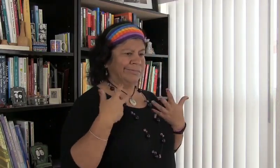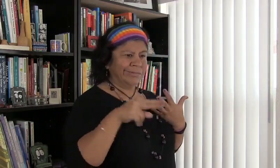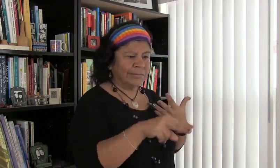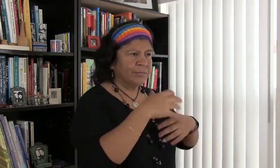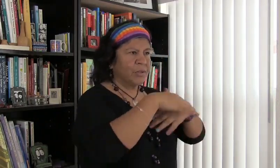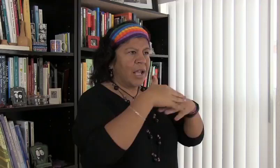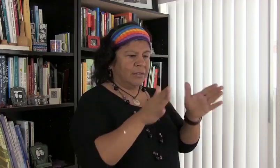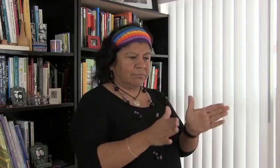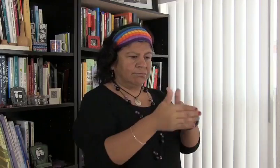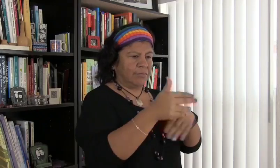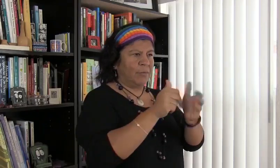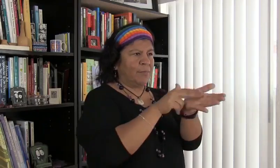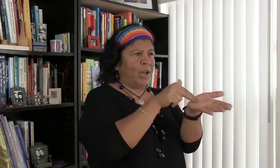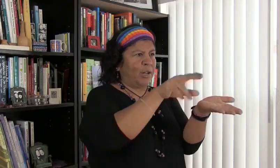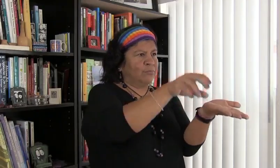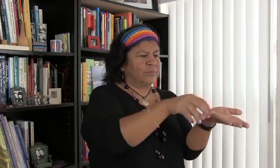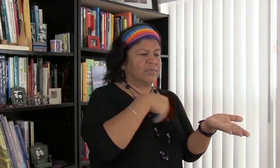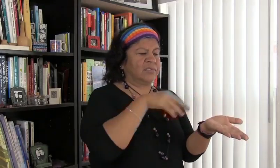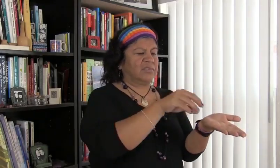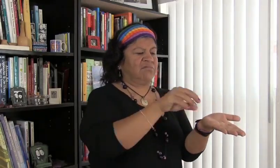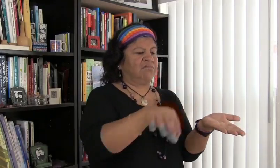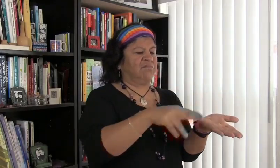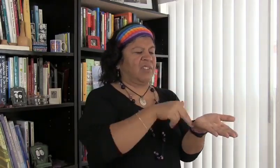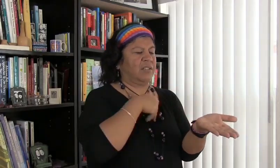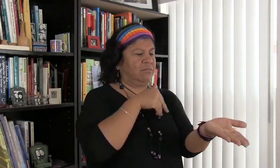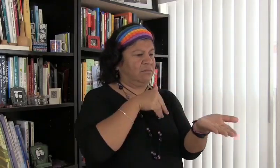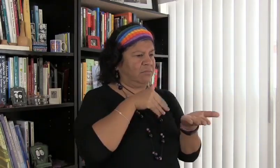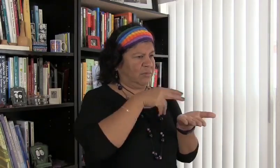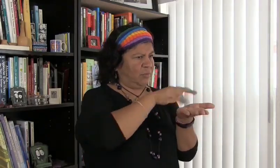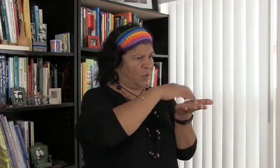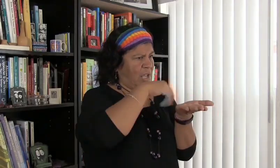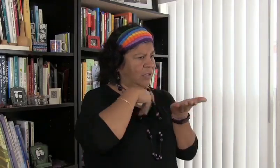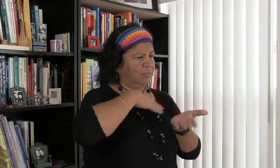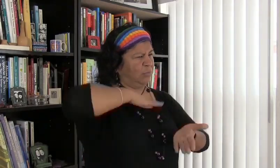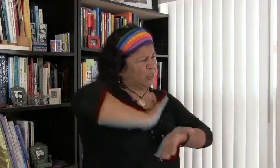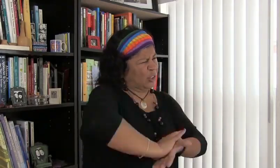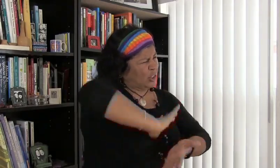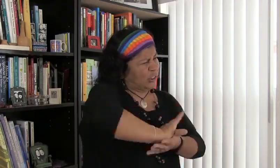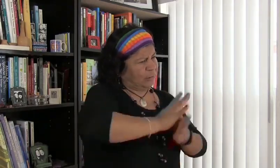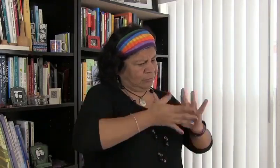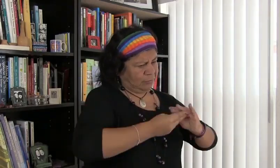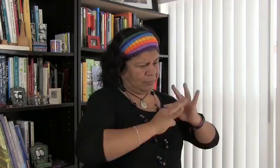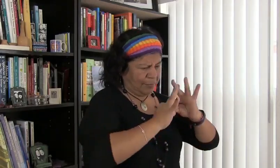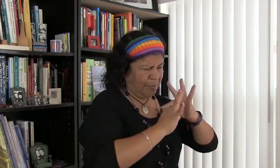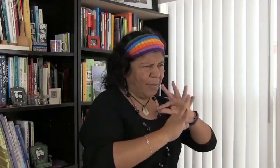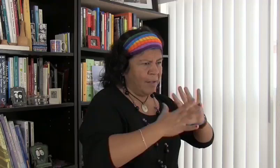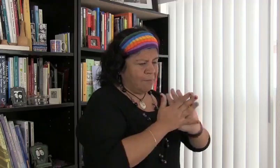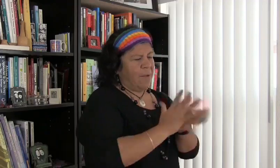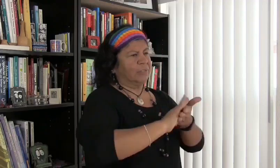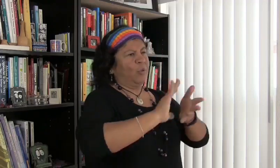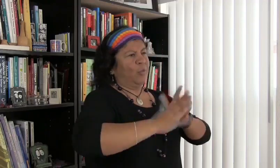I decided to take the slice of bread sitting on my tray, remove the butter from the top, and then do my best to press that bread into a pseudo­tortilla.